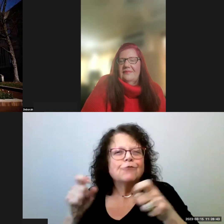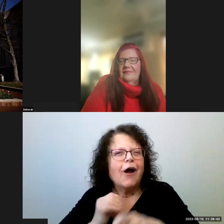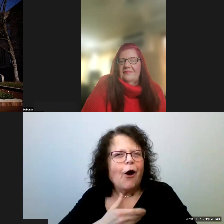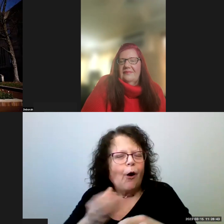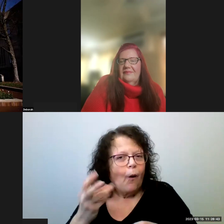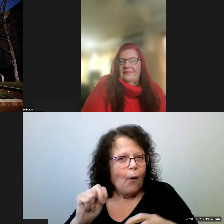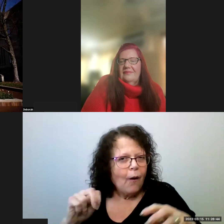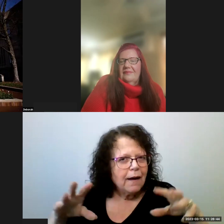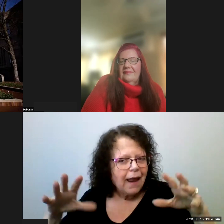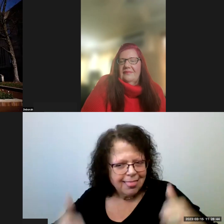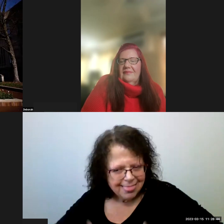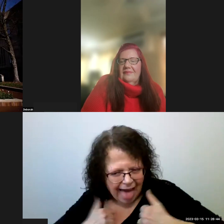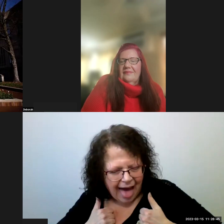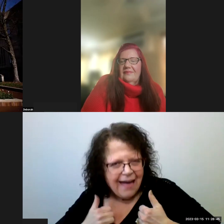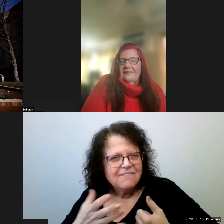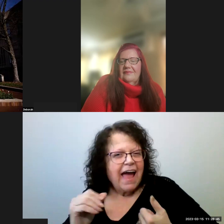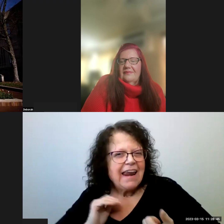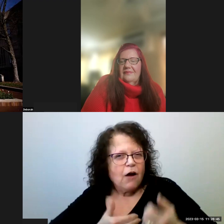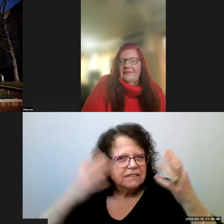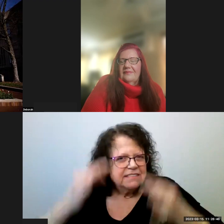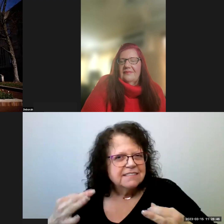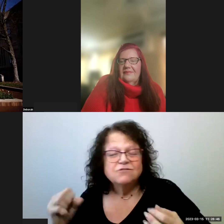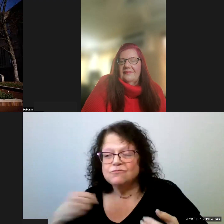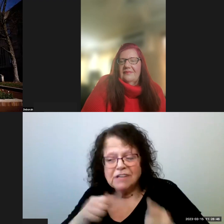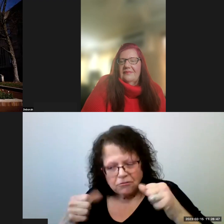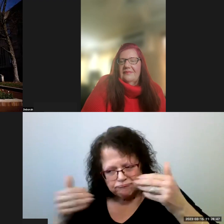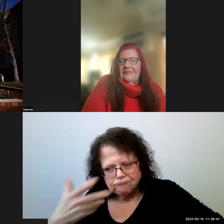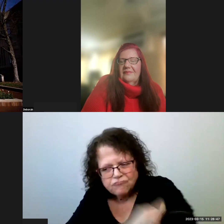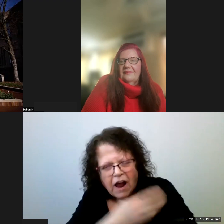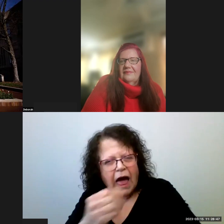and making the best out of life that we can. >> PEGGY HOLTZ: All right. I think that was